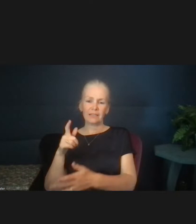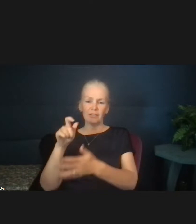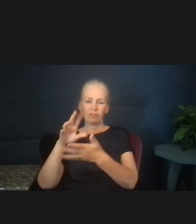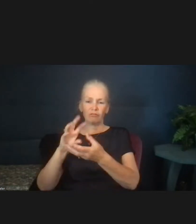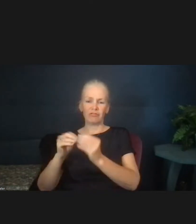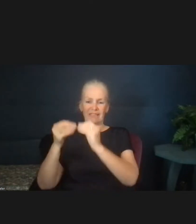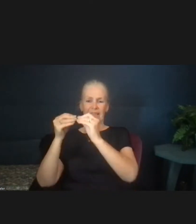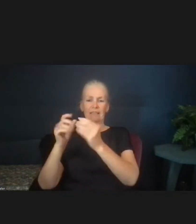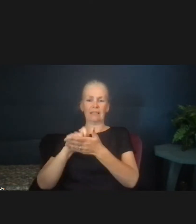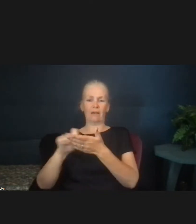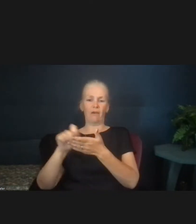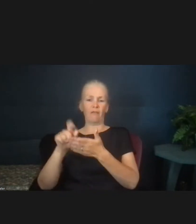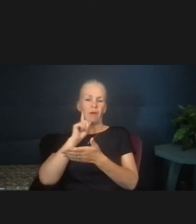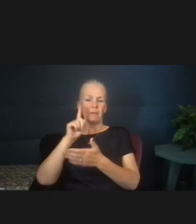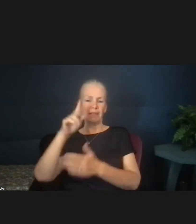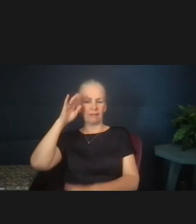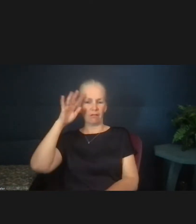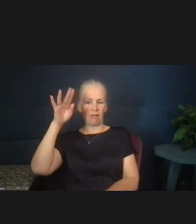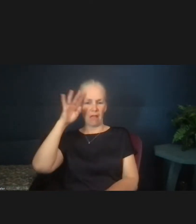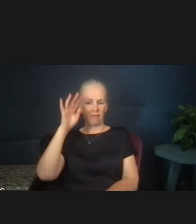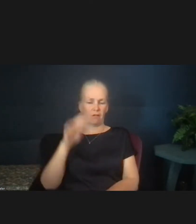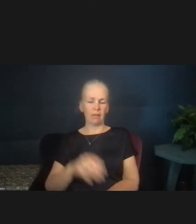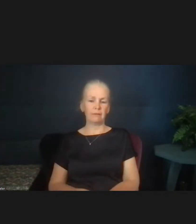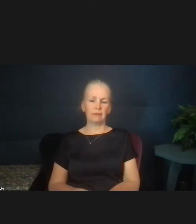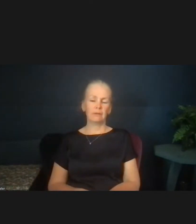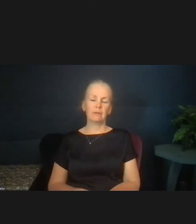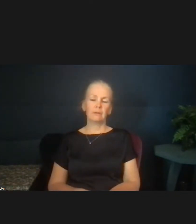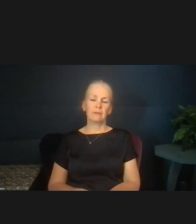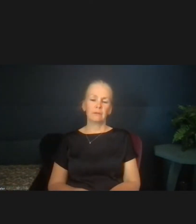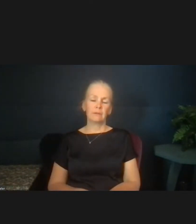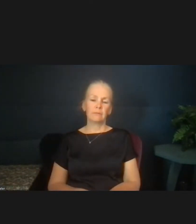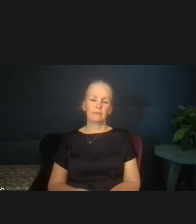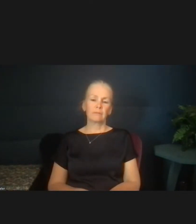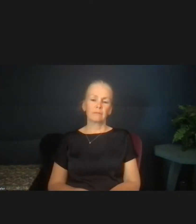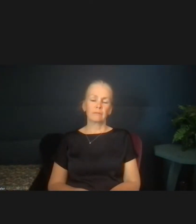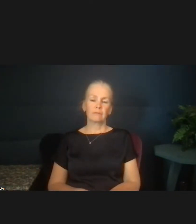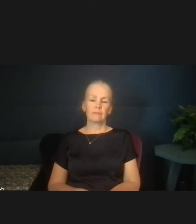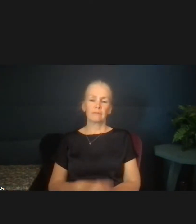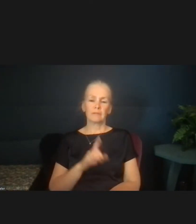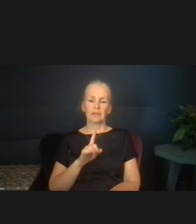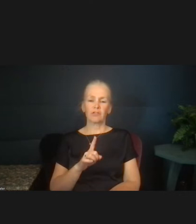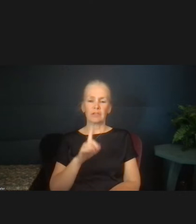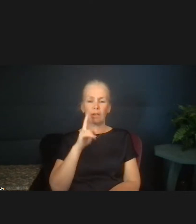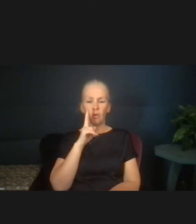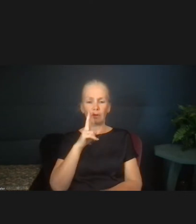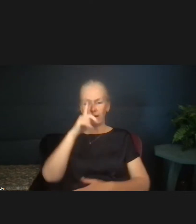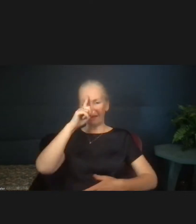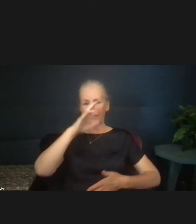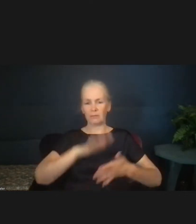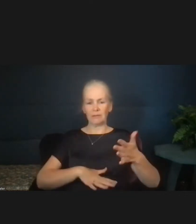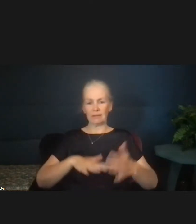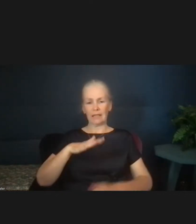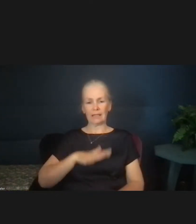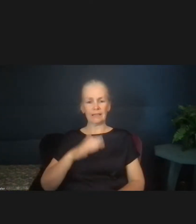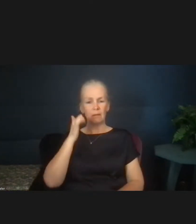in Feminist Theory", and she addressed in this the experiences and needs of black women and that's